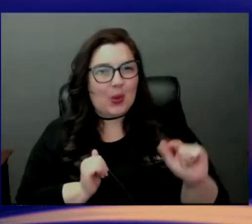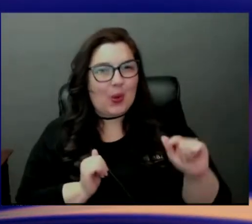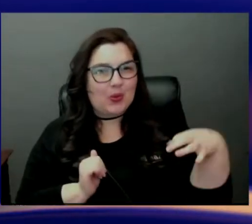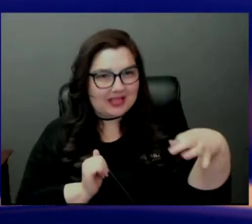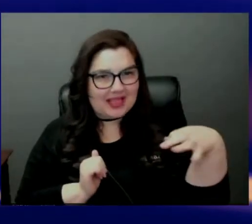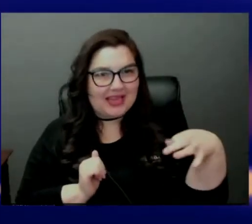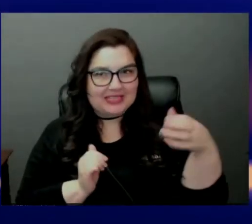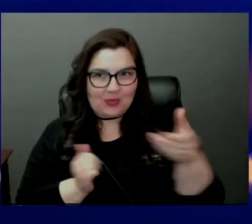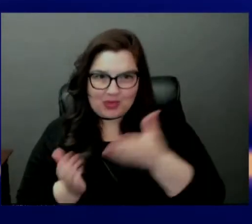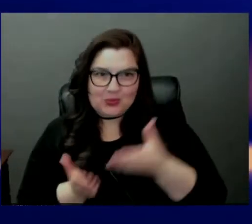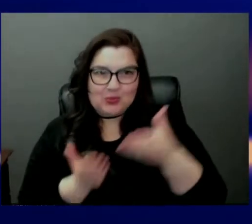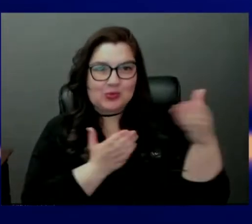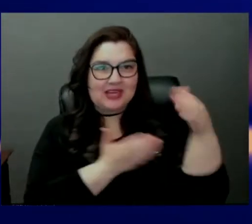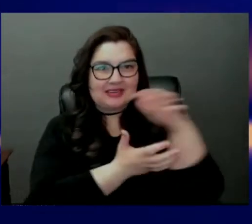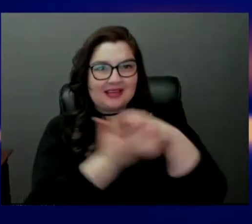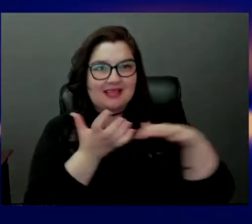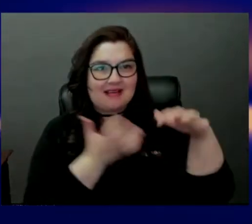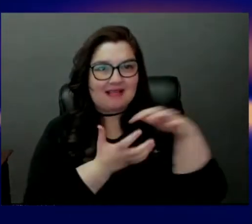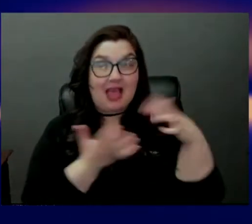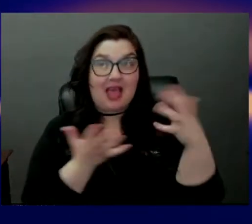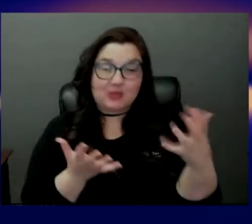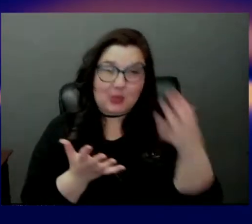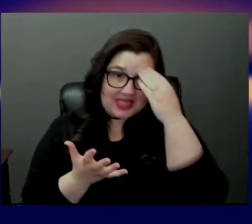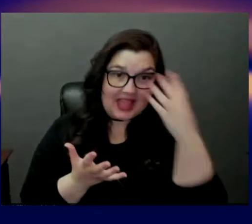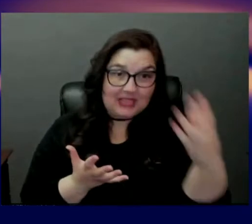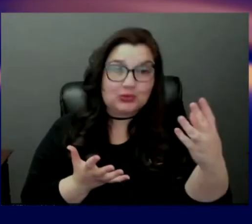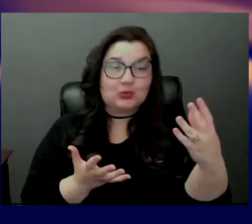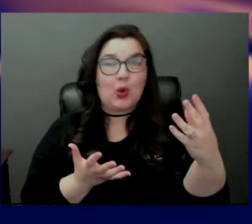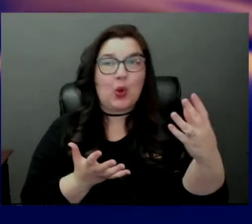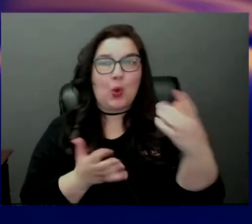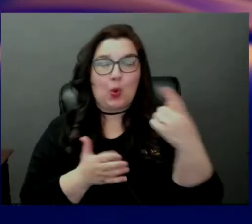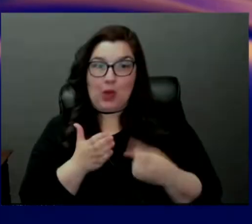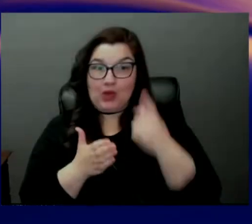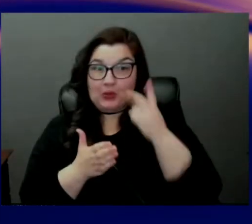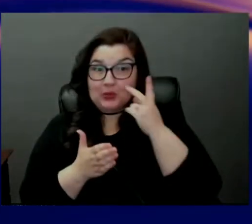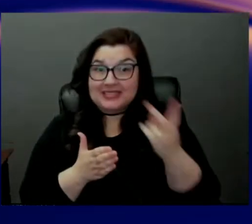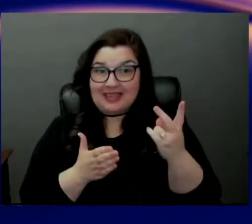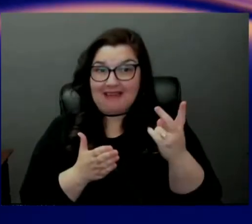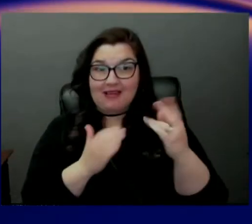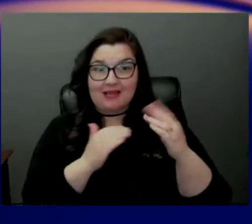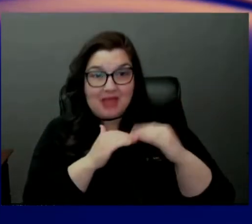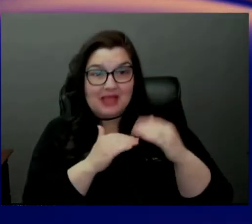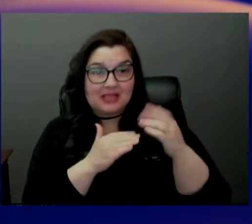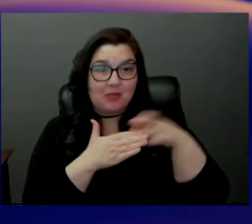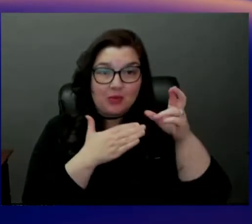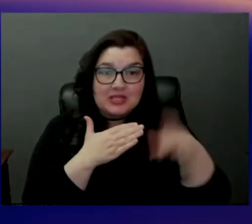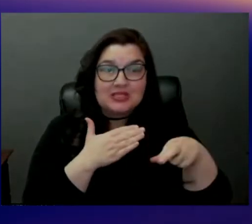So what are we seeing benchmark results which you can, you put so much weight behind benchmark results,